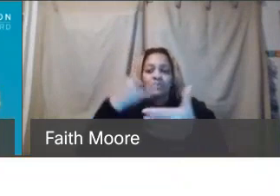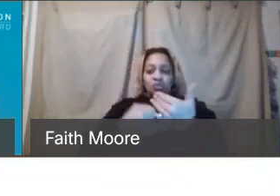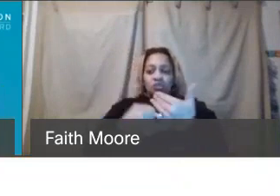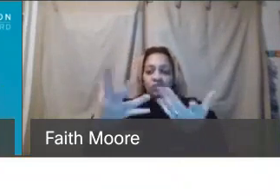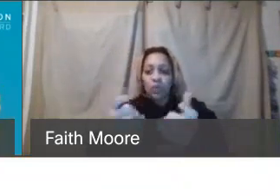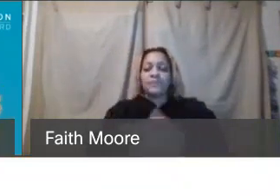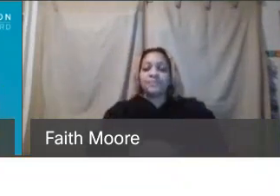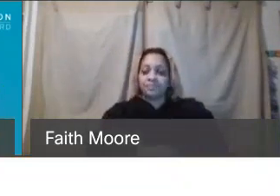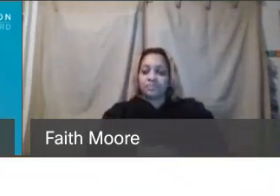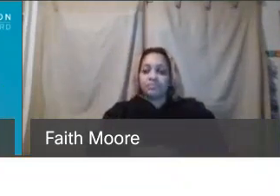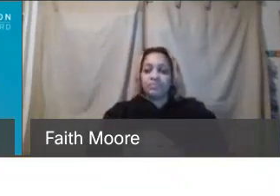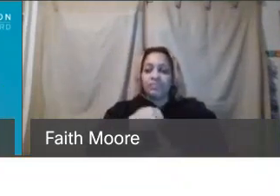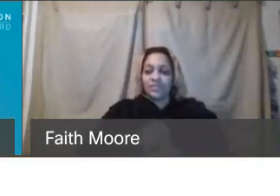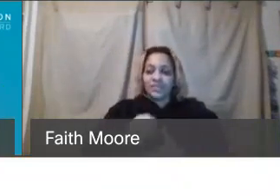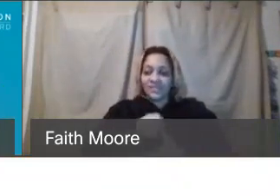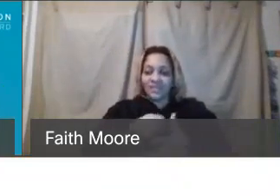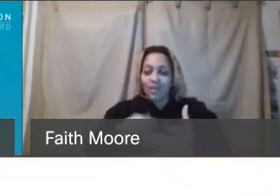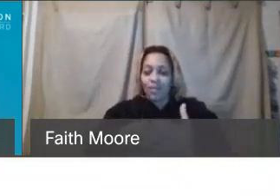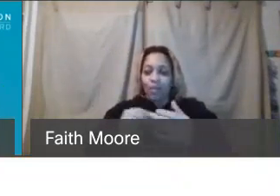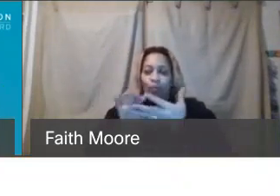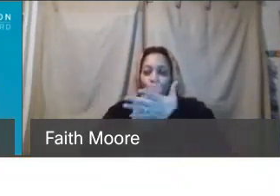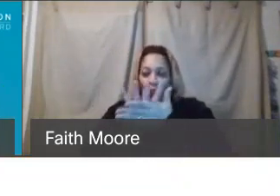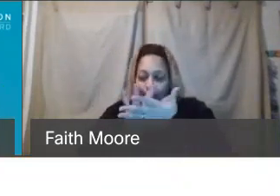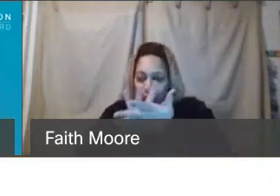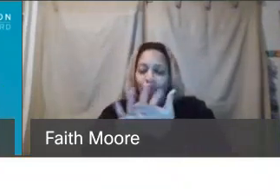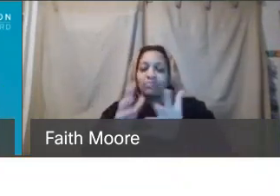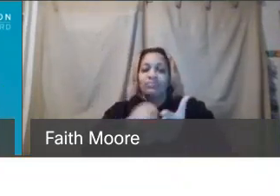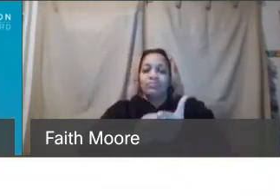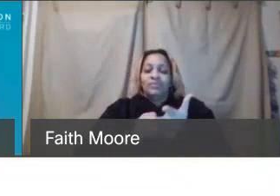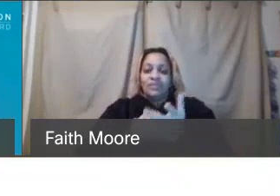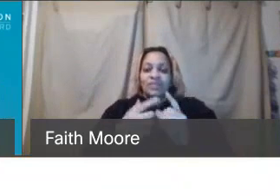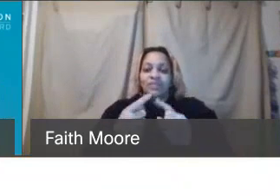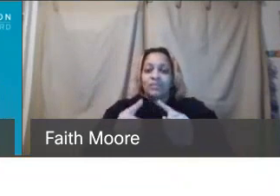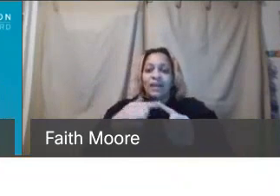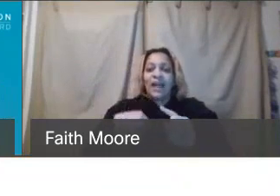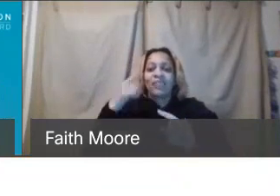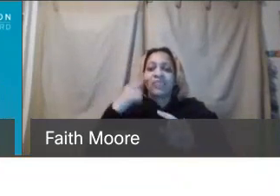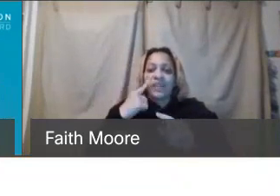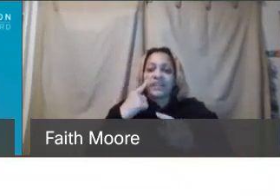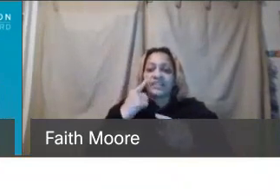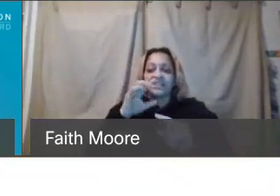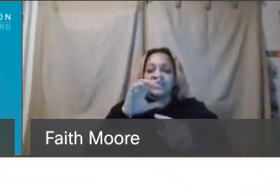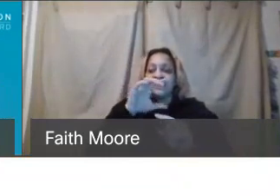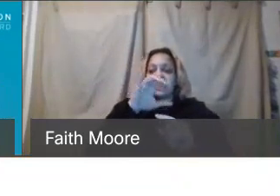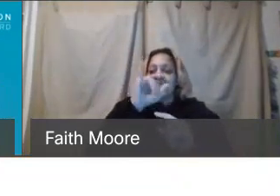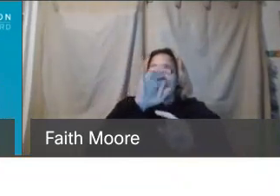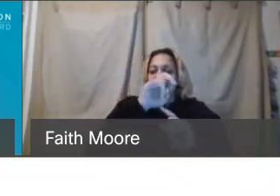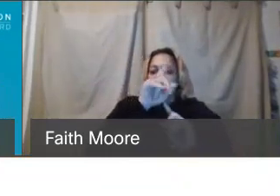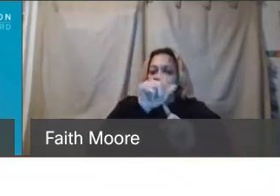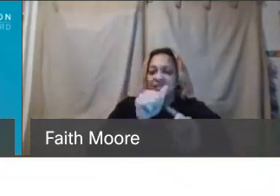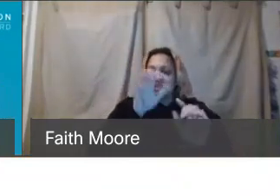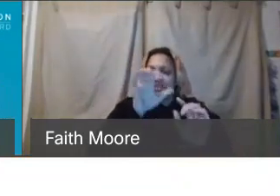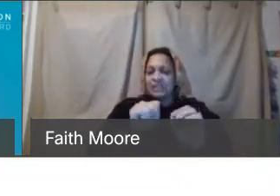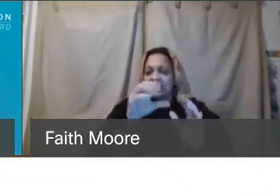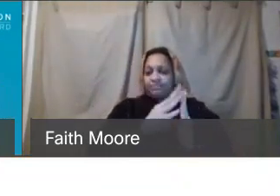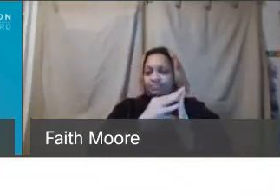Sorry, that was a little bit bungle but, um, I think I can copy and paste. Now I hope that survey monkey link.